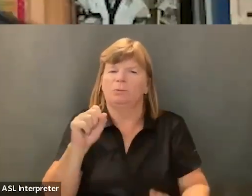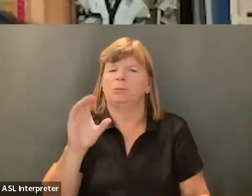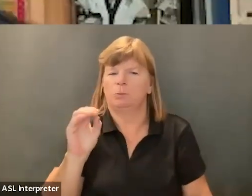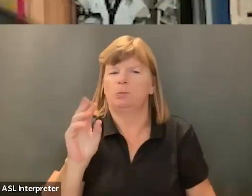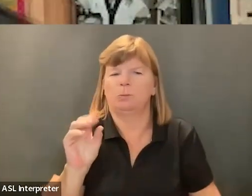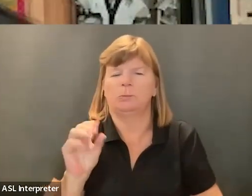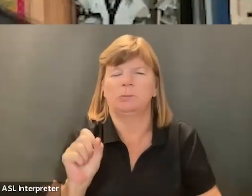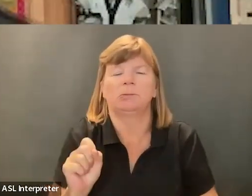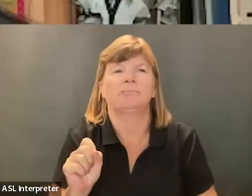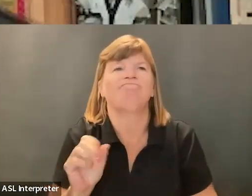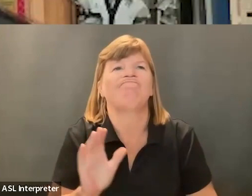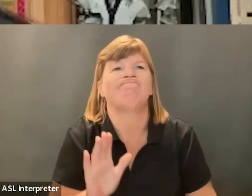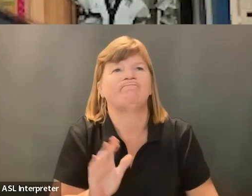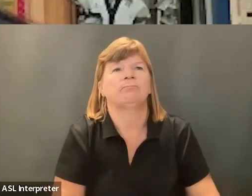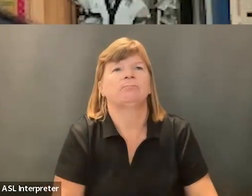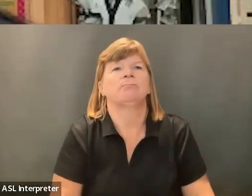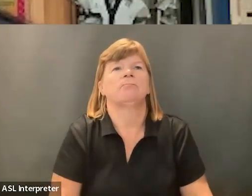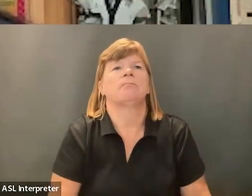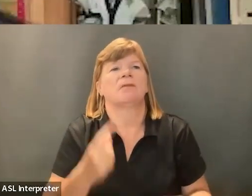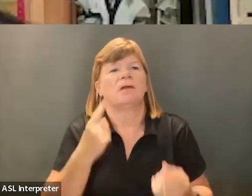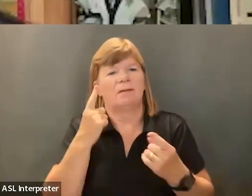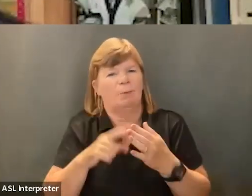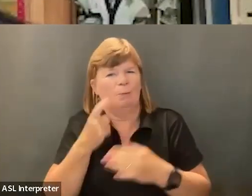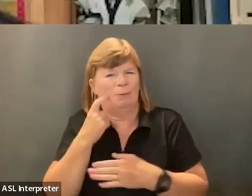and thinking about what Hugh just said about